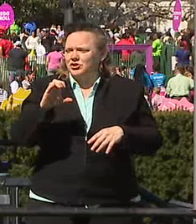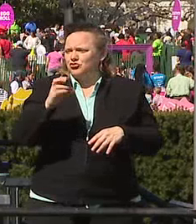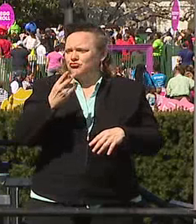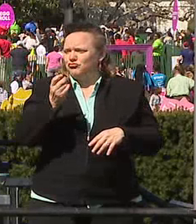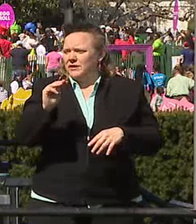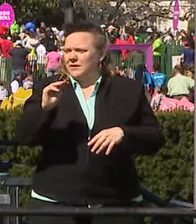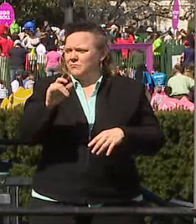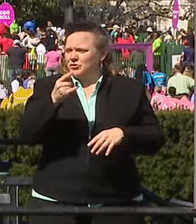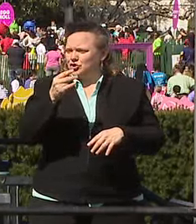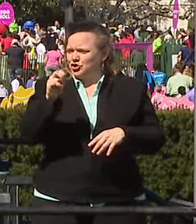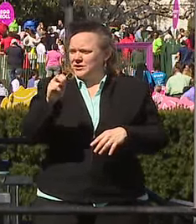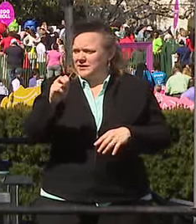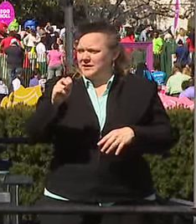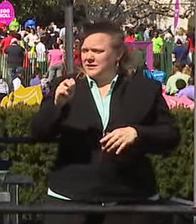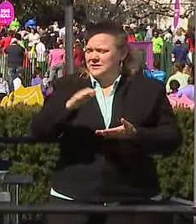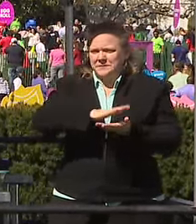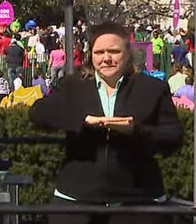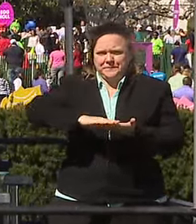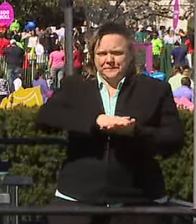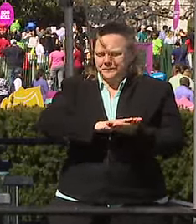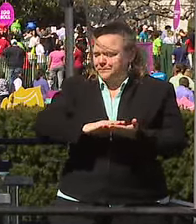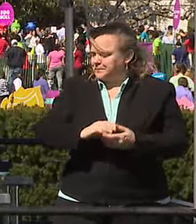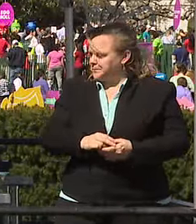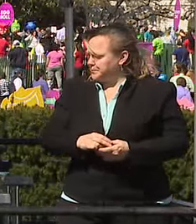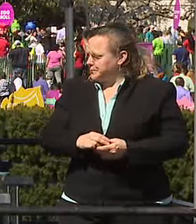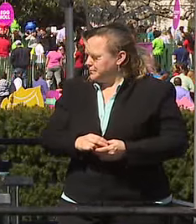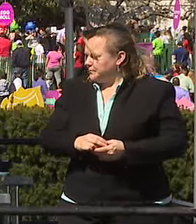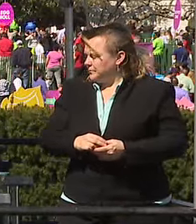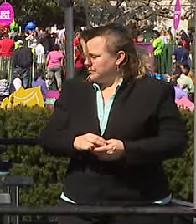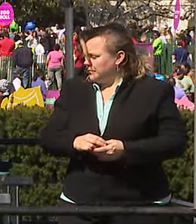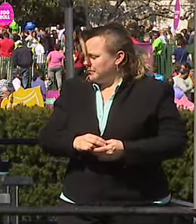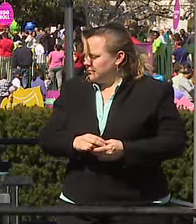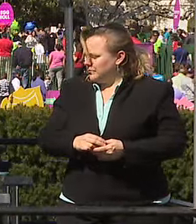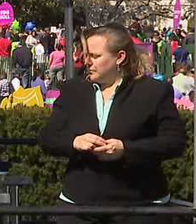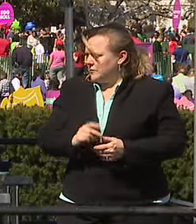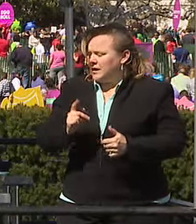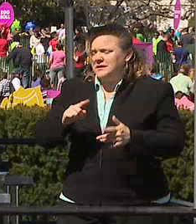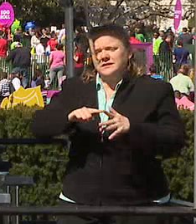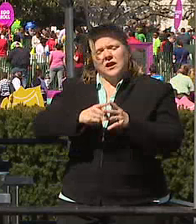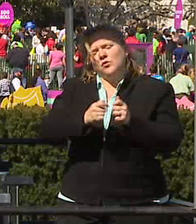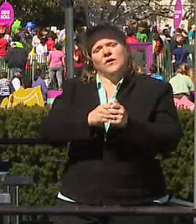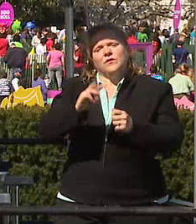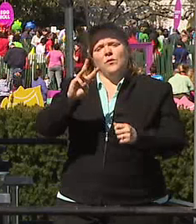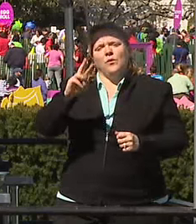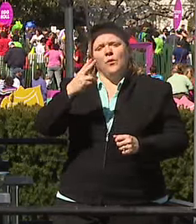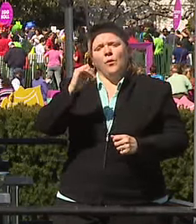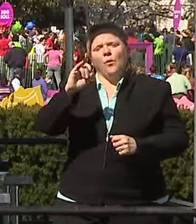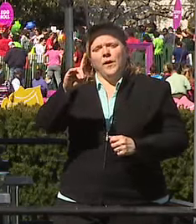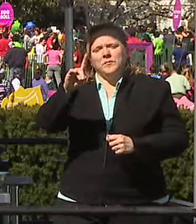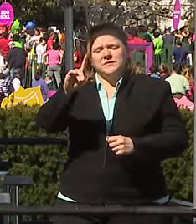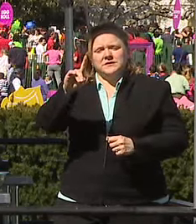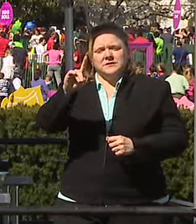into this Kitchen Aid mixer.